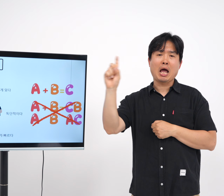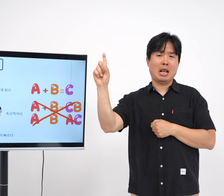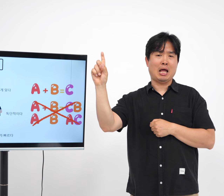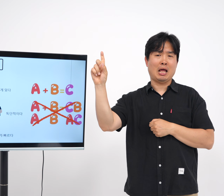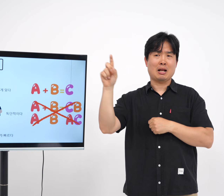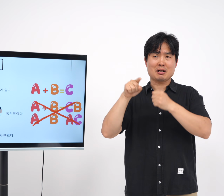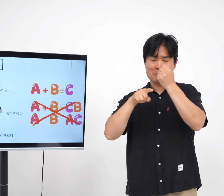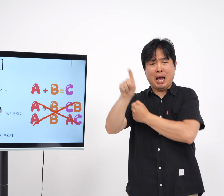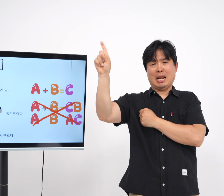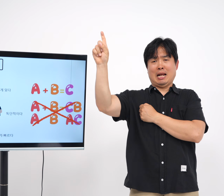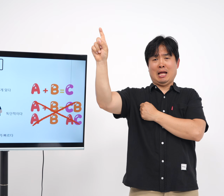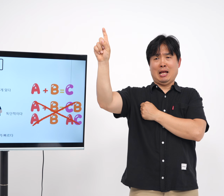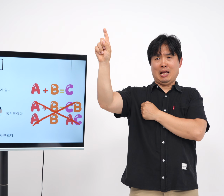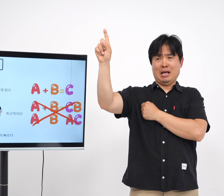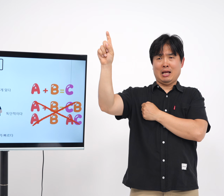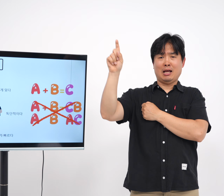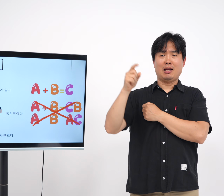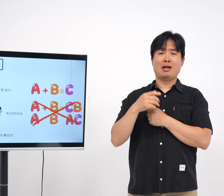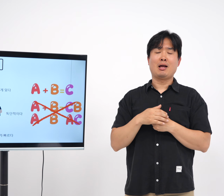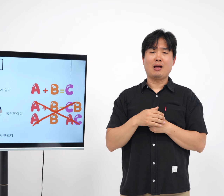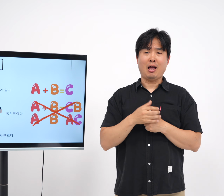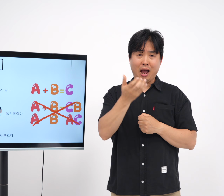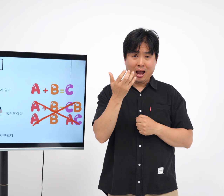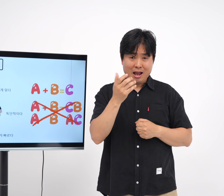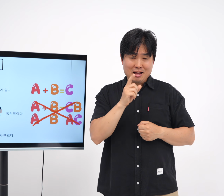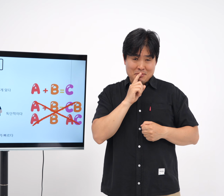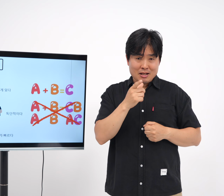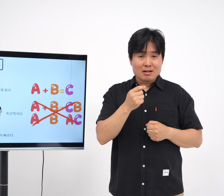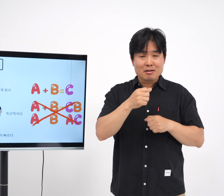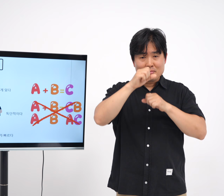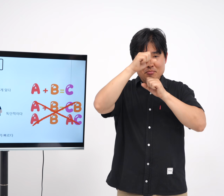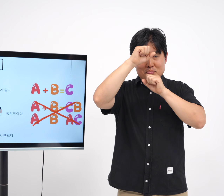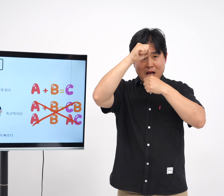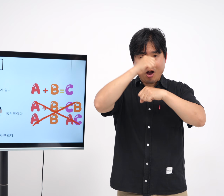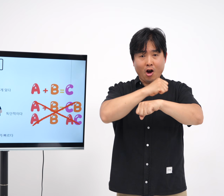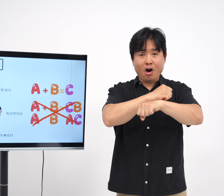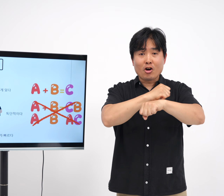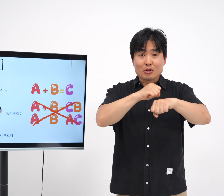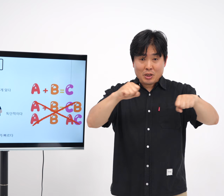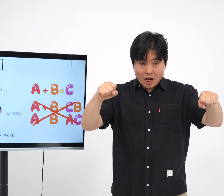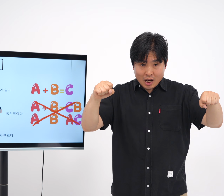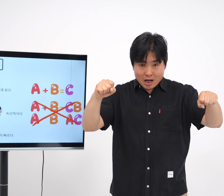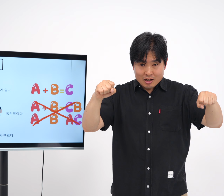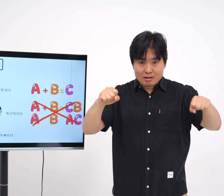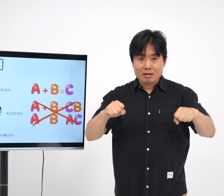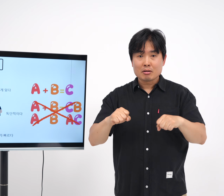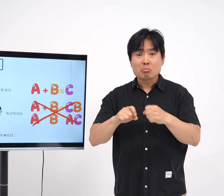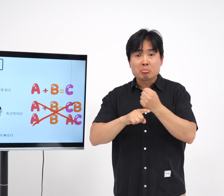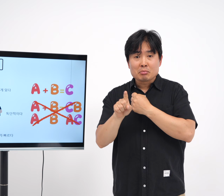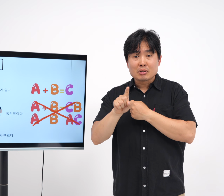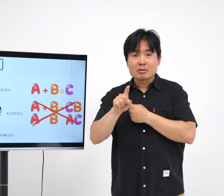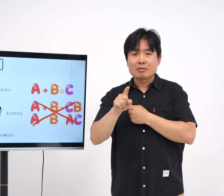this expression has only one meaning. As I explained last time, the meaning of the expression "wide feet"